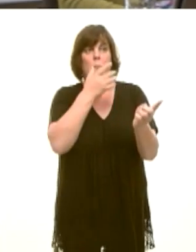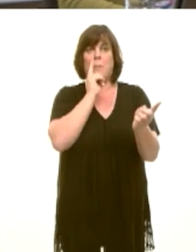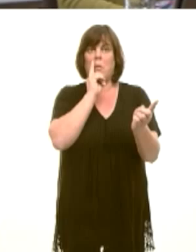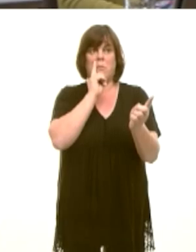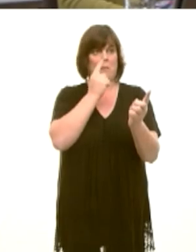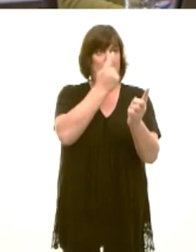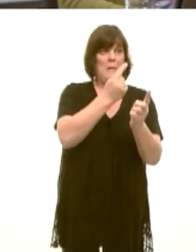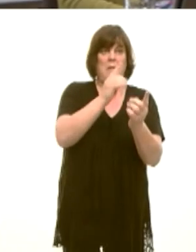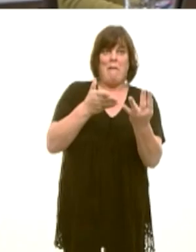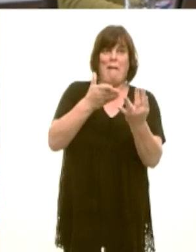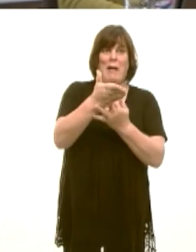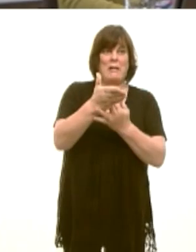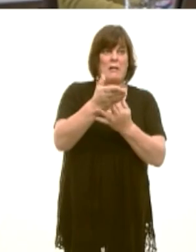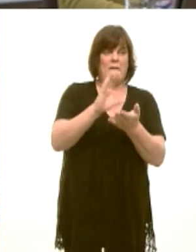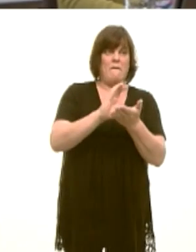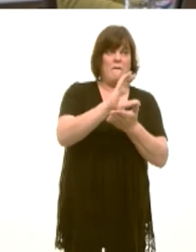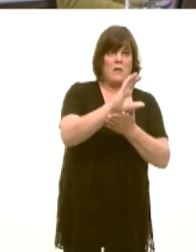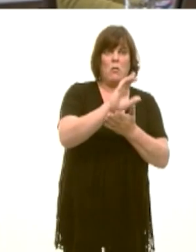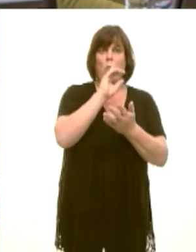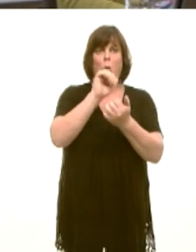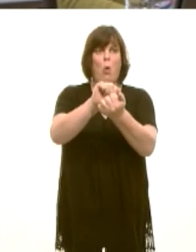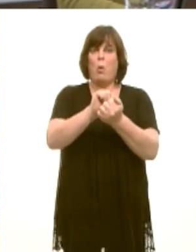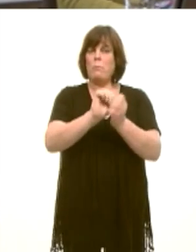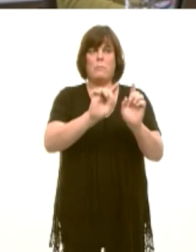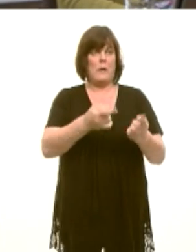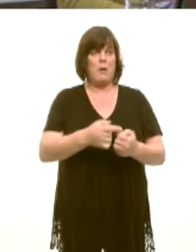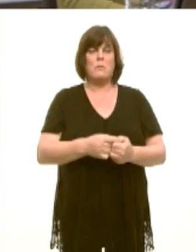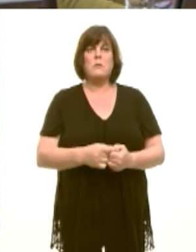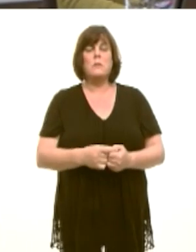or loans throughout the whole of the country. We want to ensure that we can collaborate